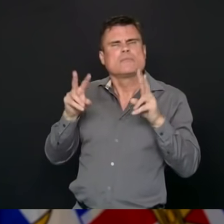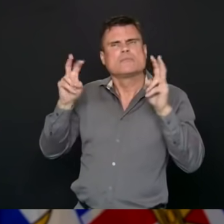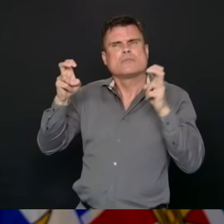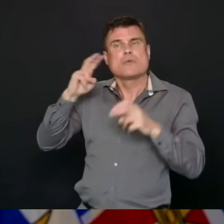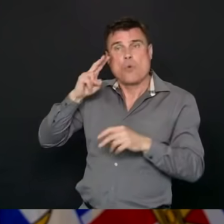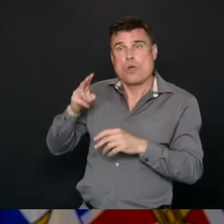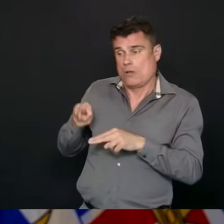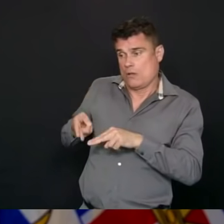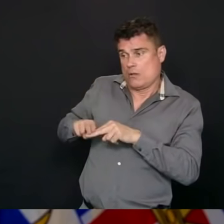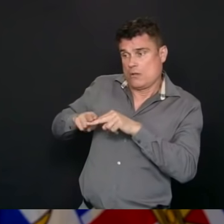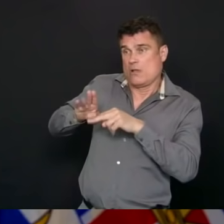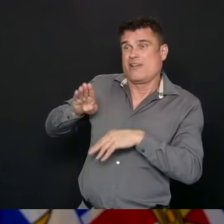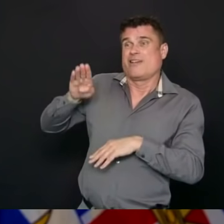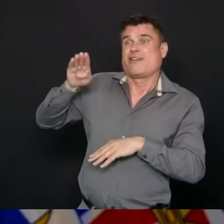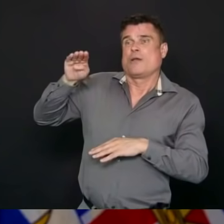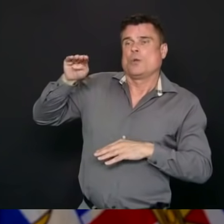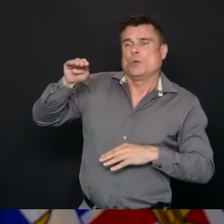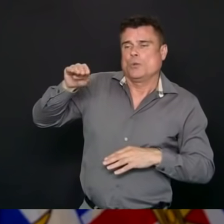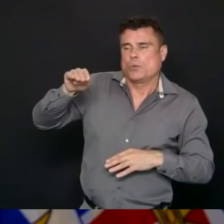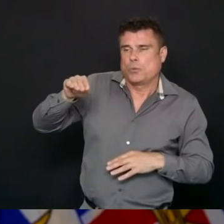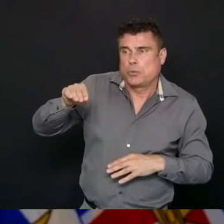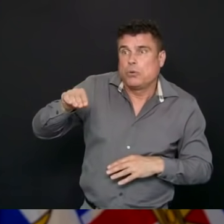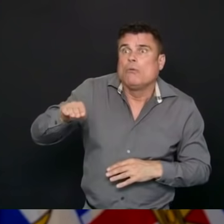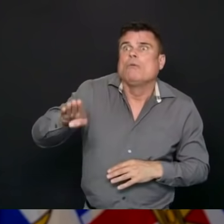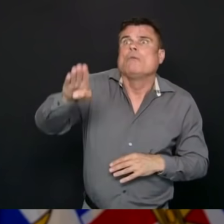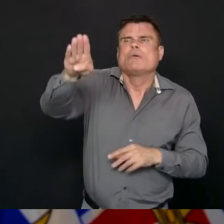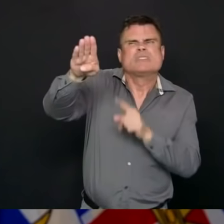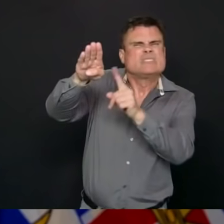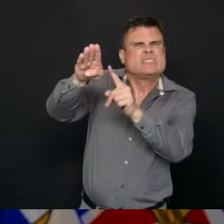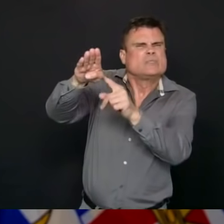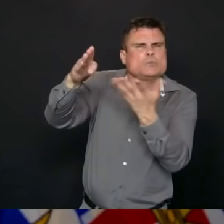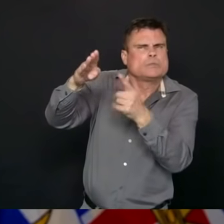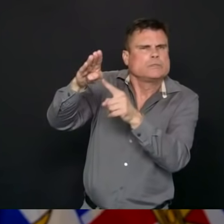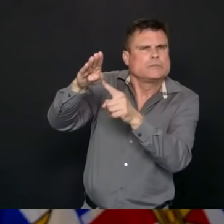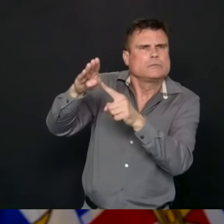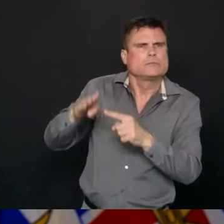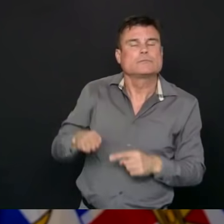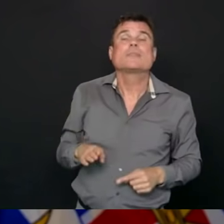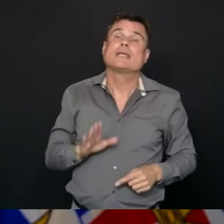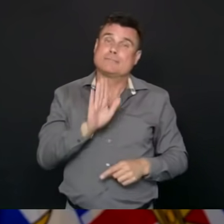We were hit early and tragically in our long-term care sector